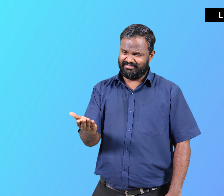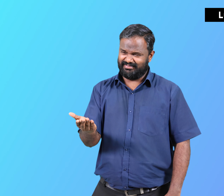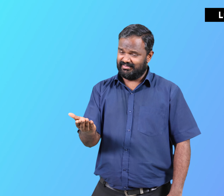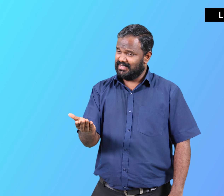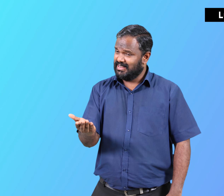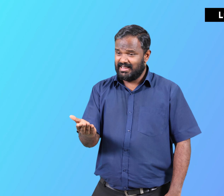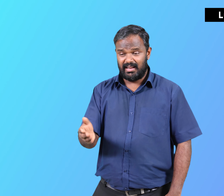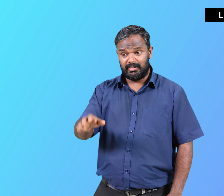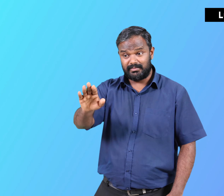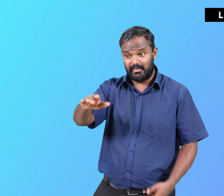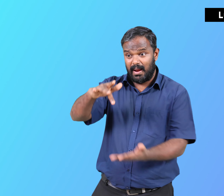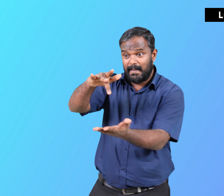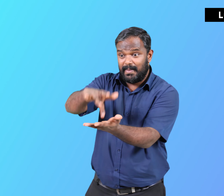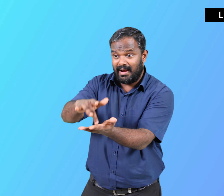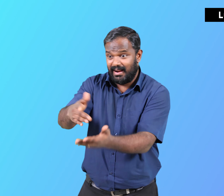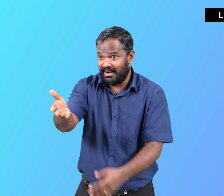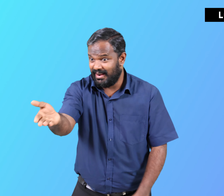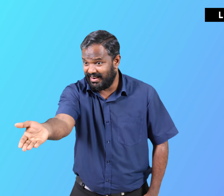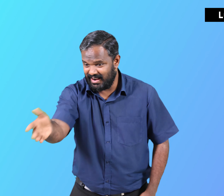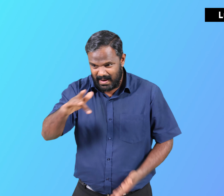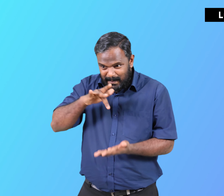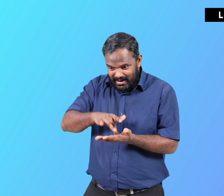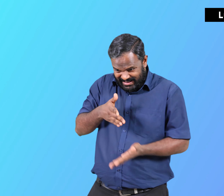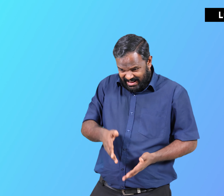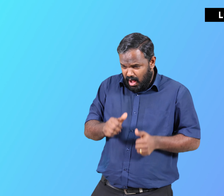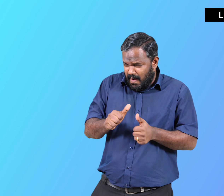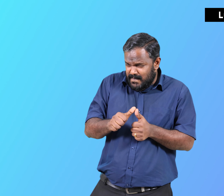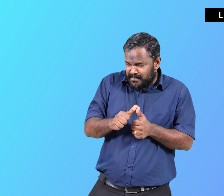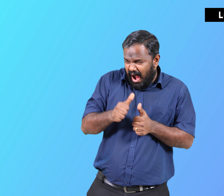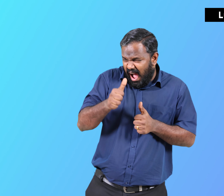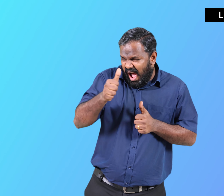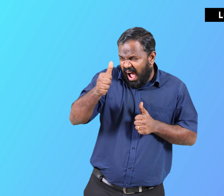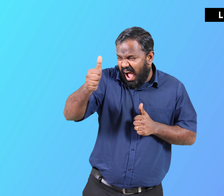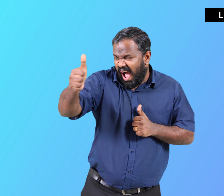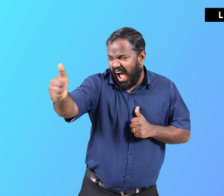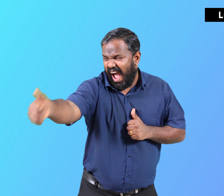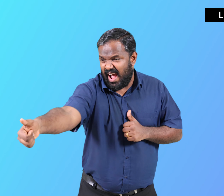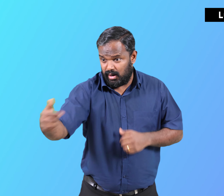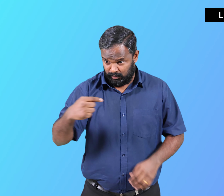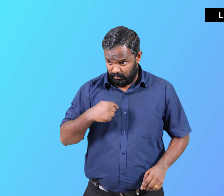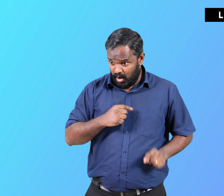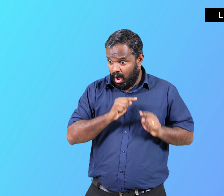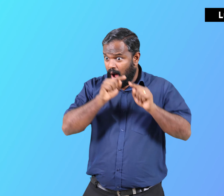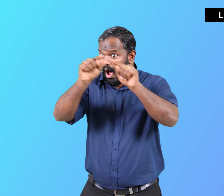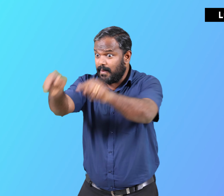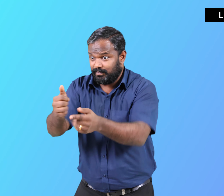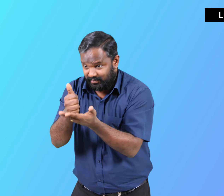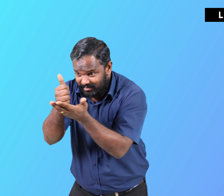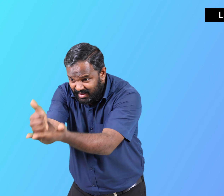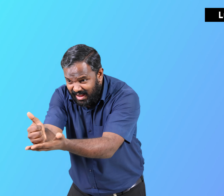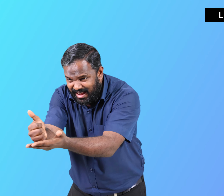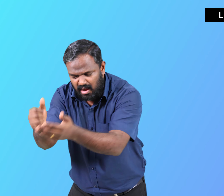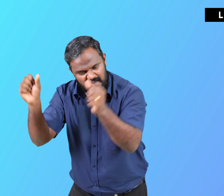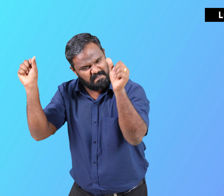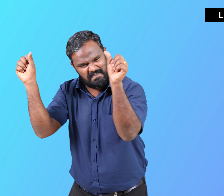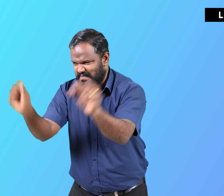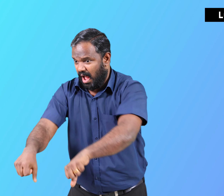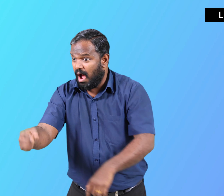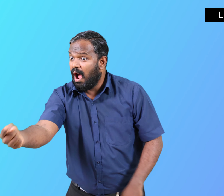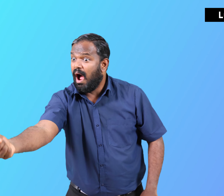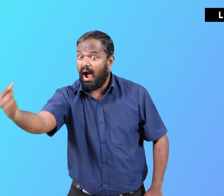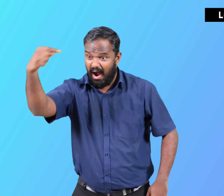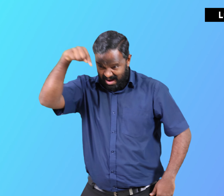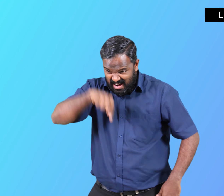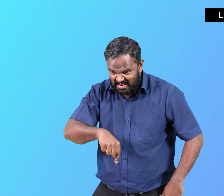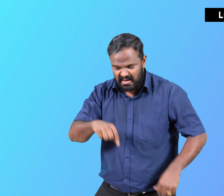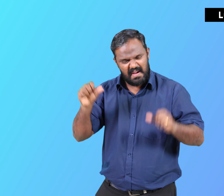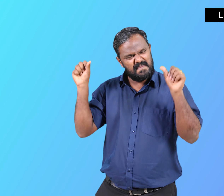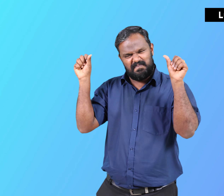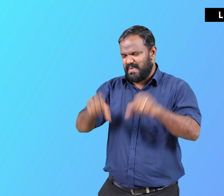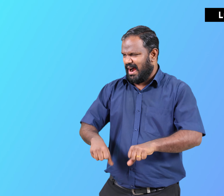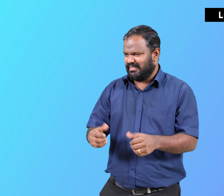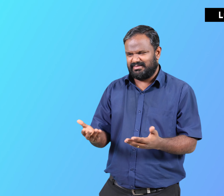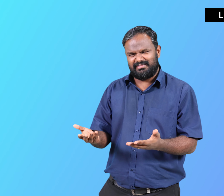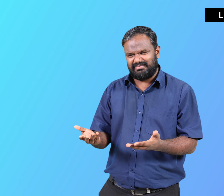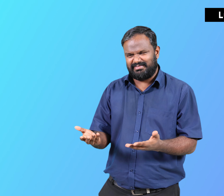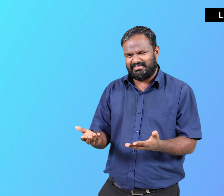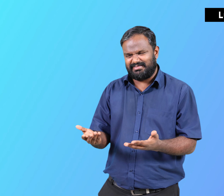Besides that, there is a big pit between you and us. No one can cross over to help you, and no one can come here from there.’